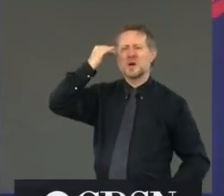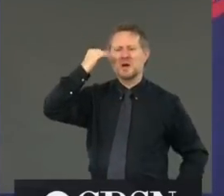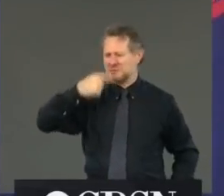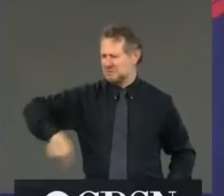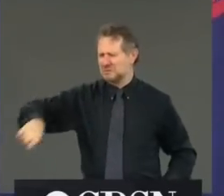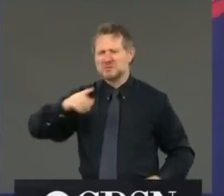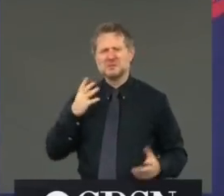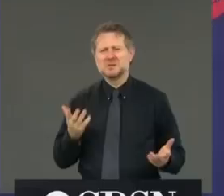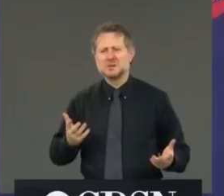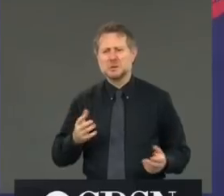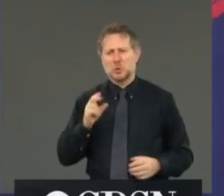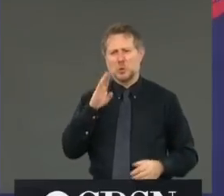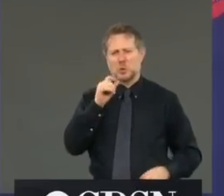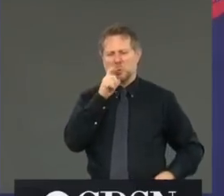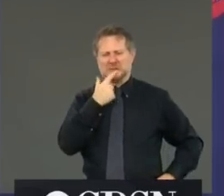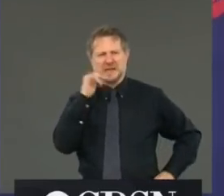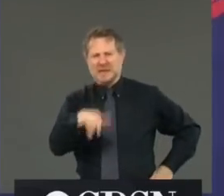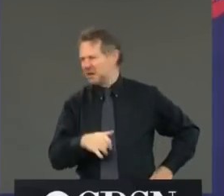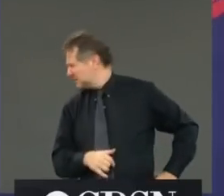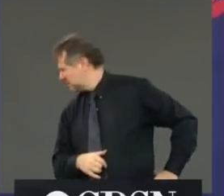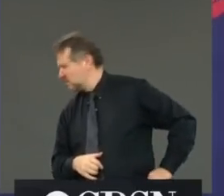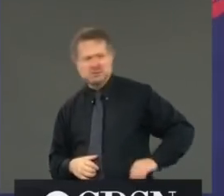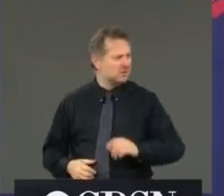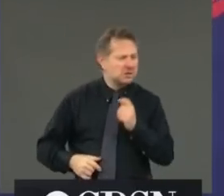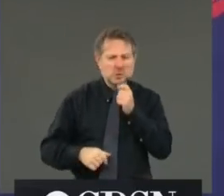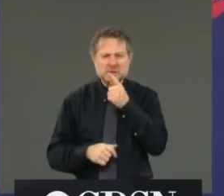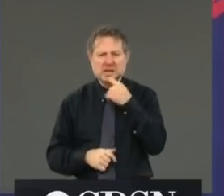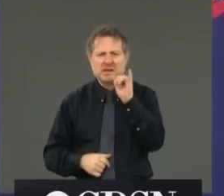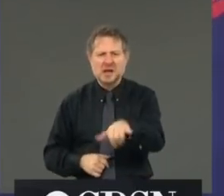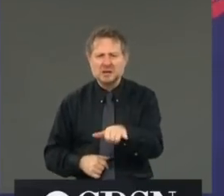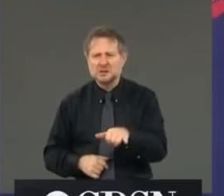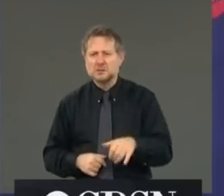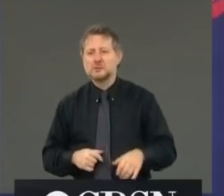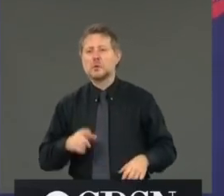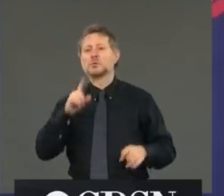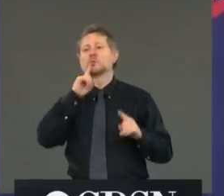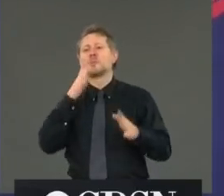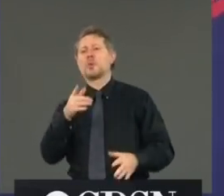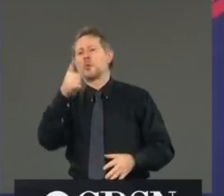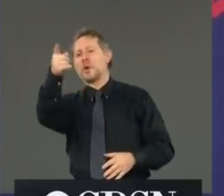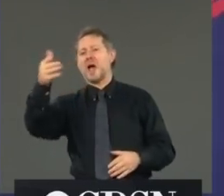DEPARTMENT HIRE NEW YORKERS TO HANDLE UNEMPLOYMENT CLAIMS